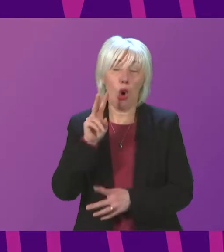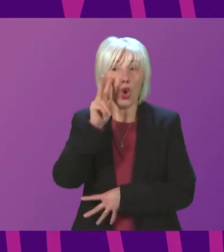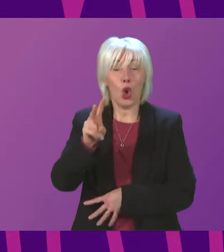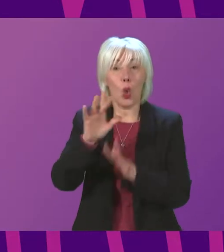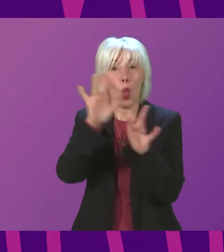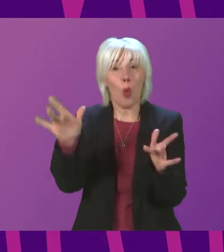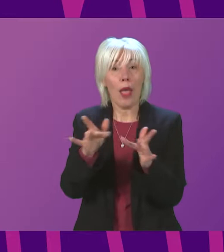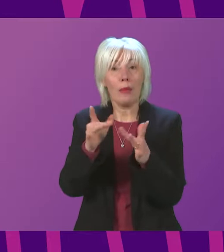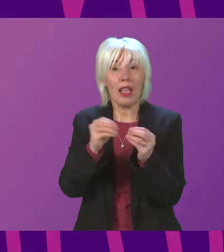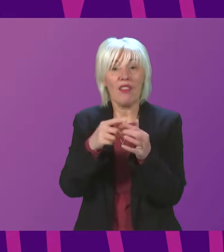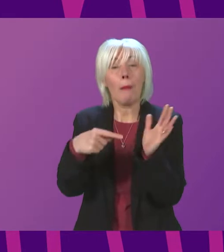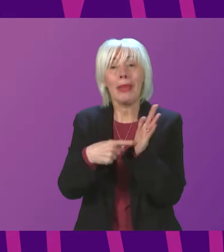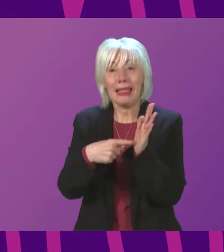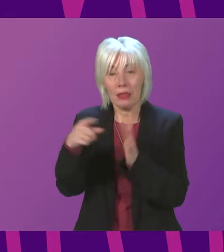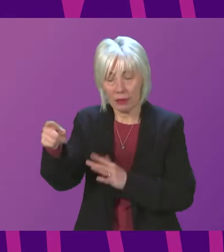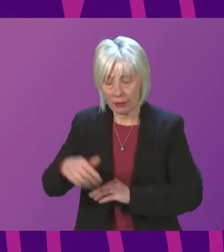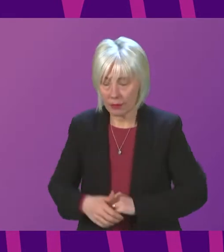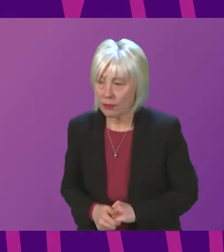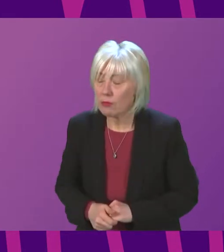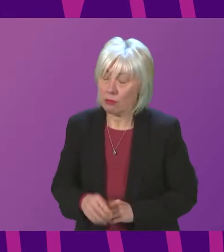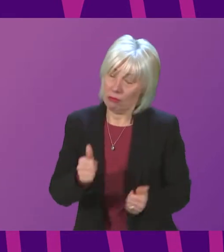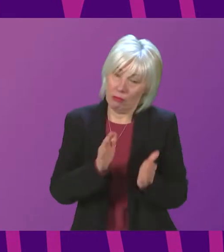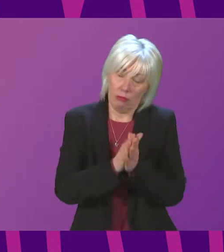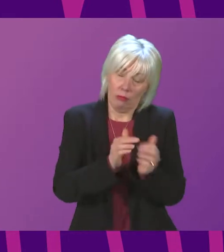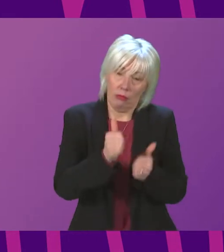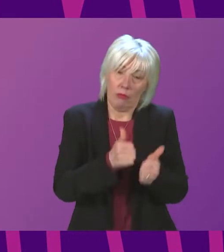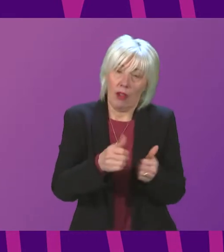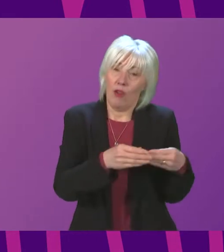I congratulate Emma Harper on leading the members’ business debate.